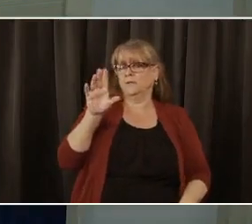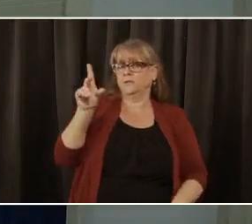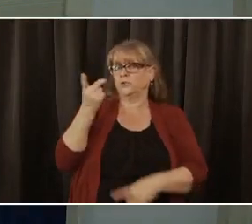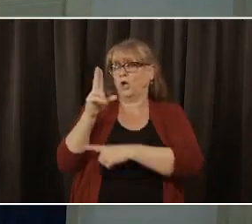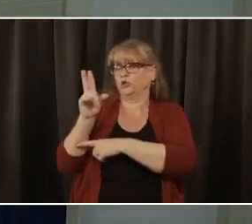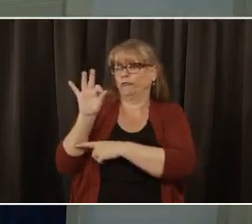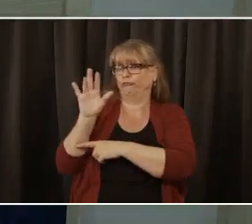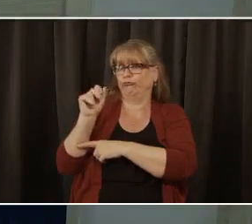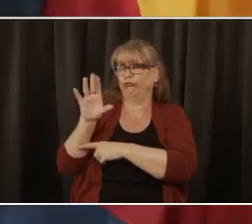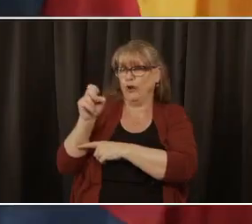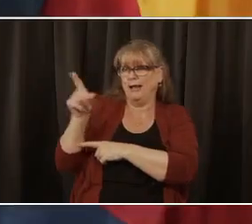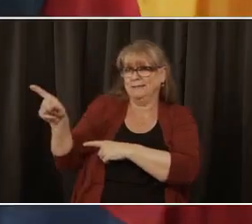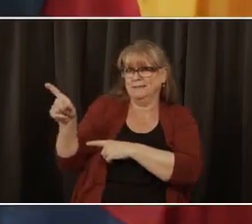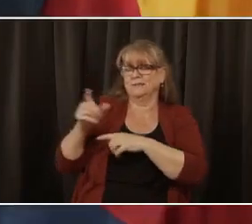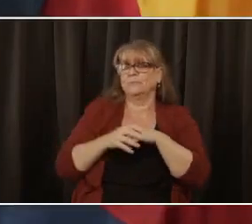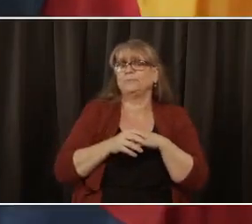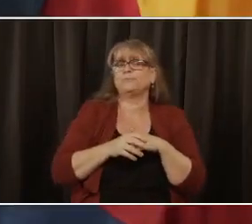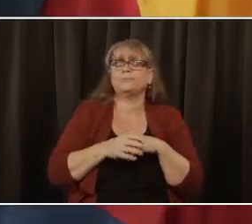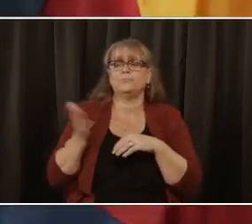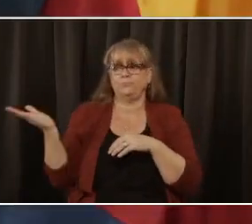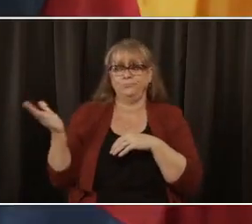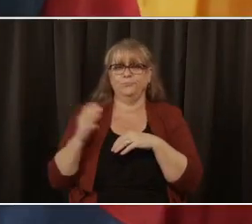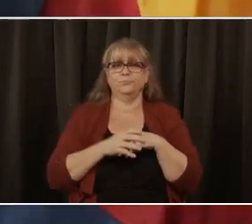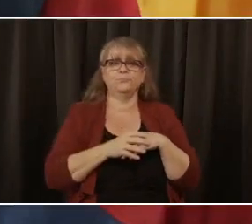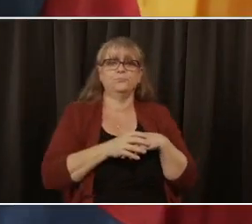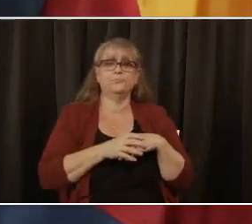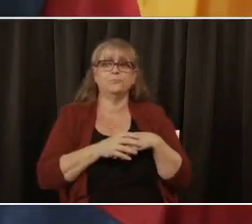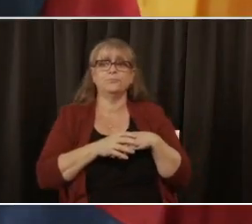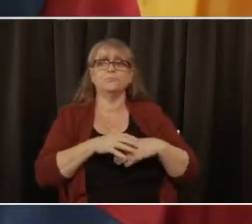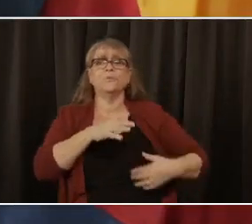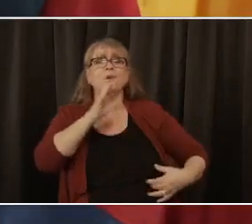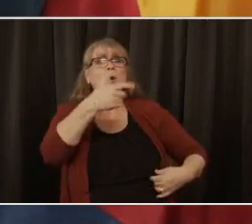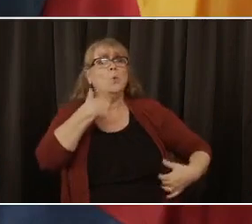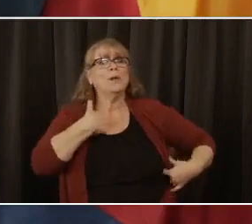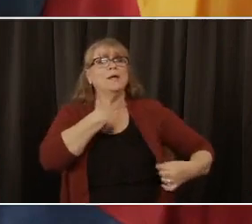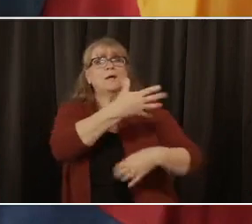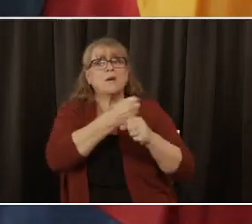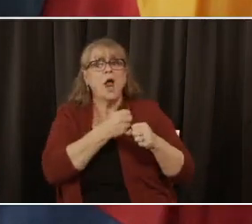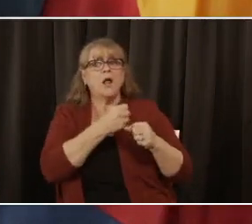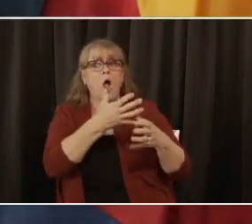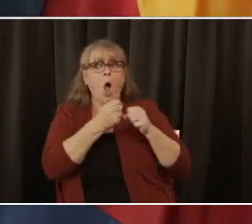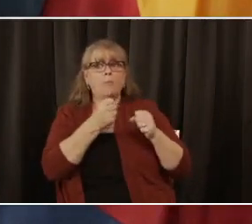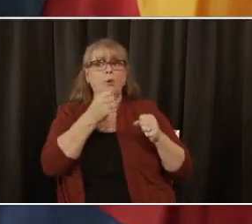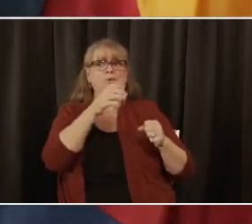getting almost a half a million doses a week of vaccine, and we're administering those as soon as